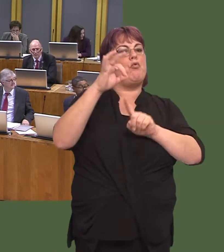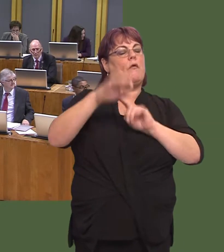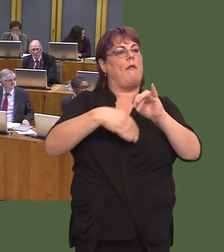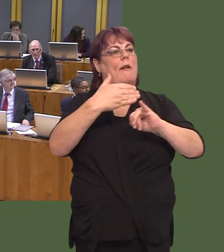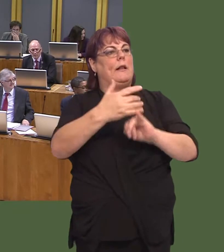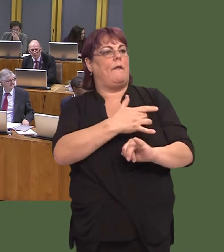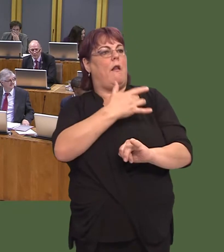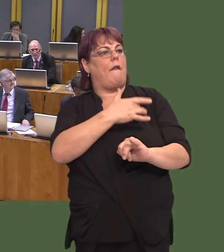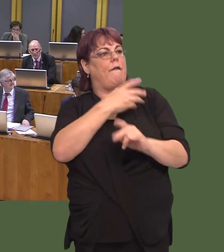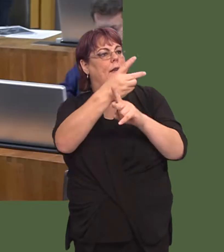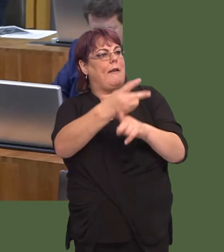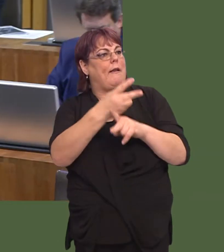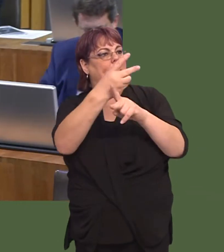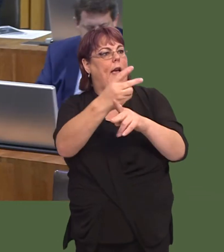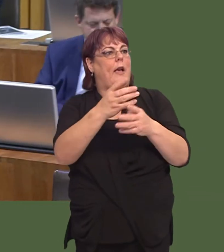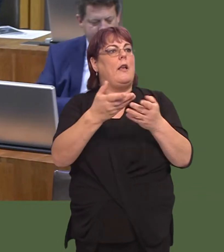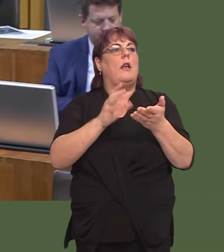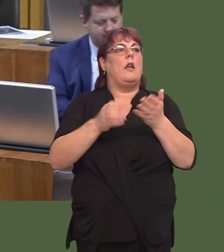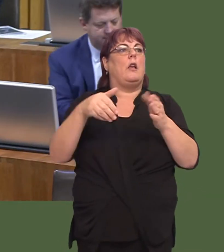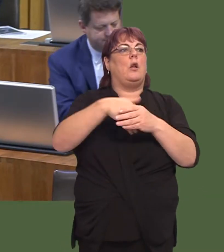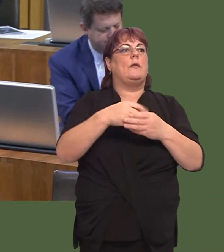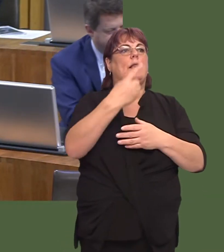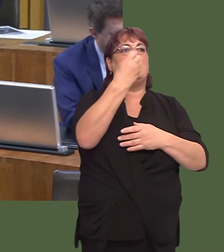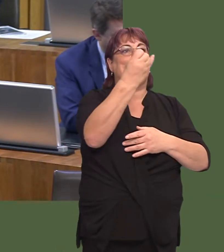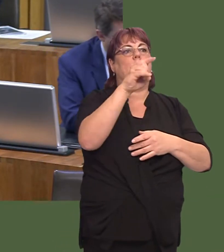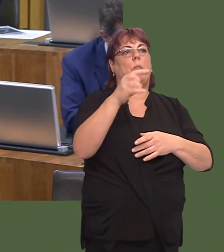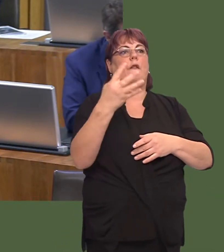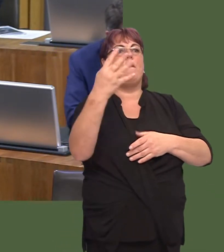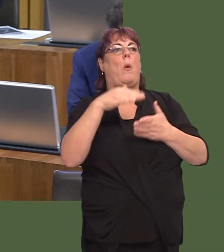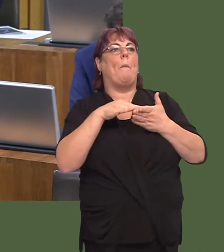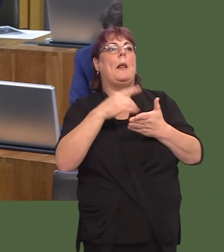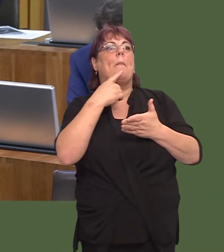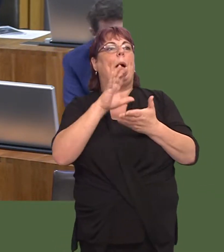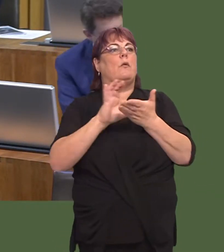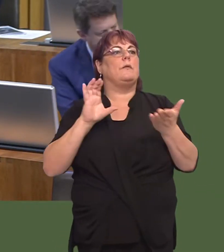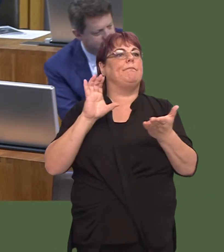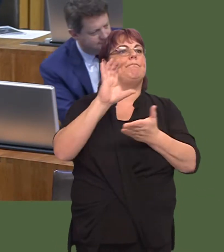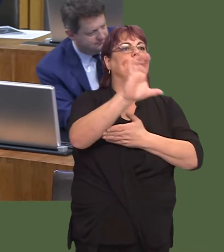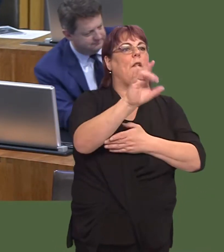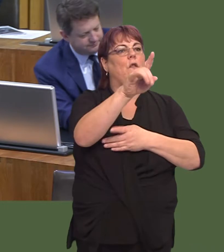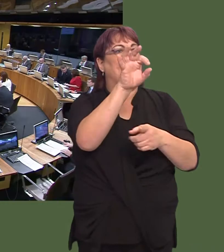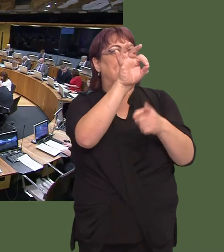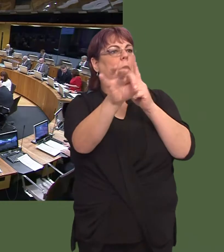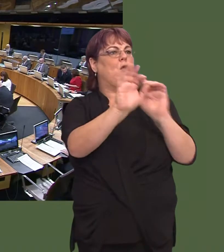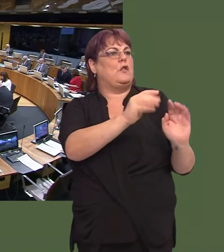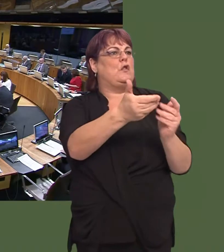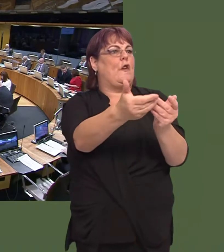That includes £6.4 million to provide specialist palliative care services. Mark Isherwood: Thanks for your answer.